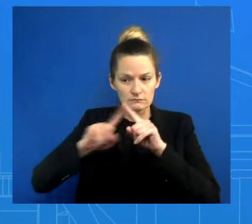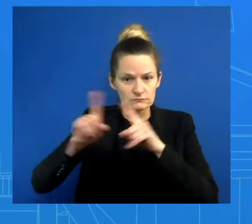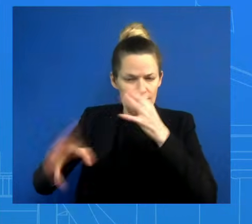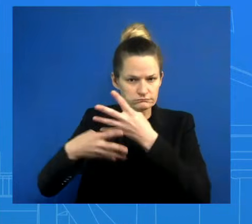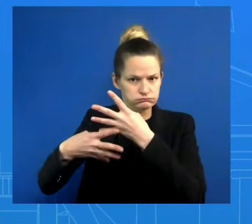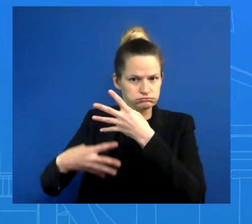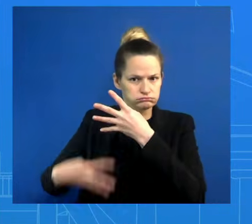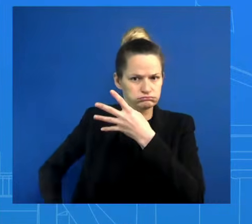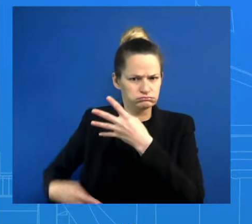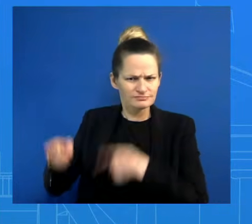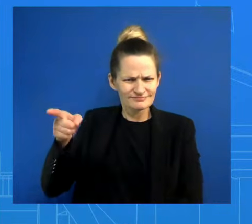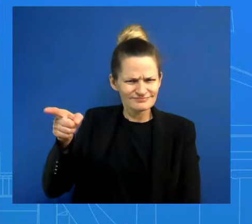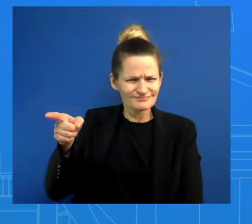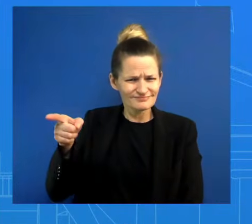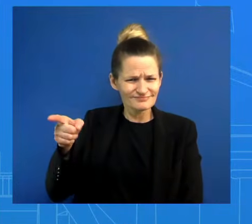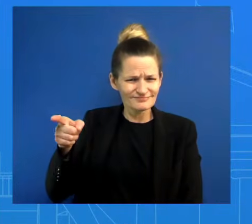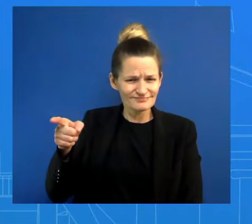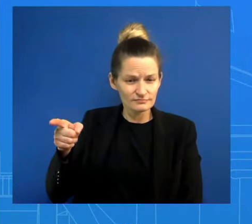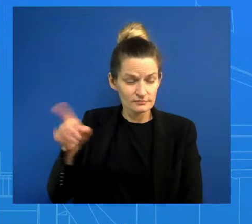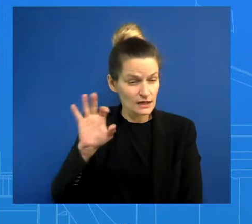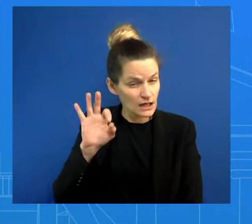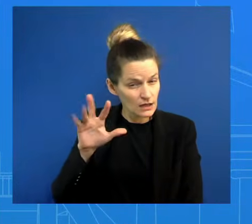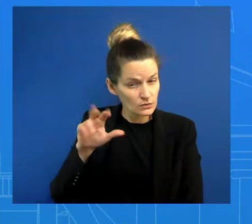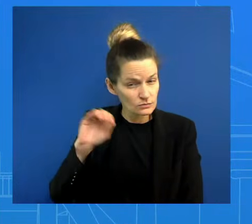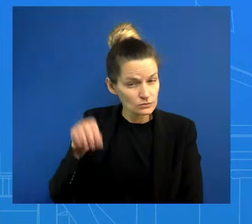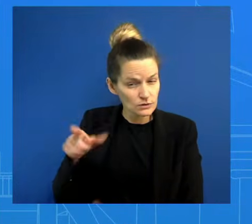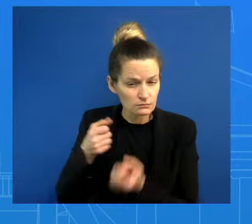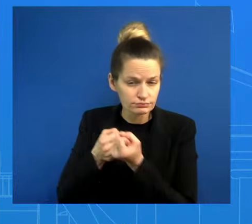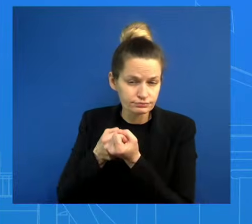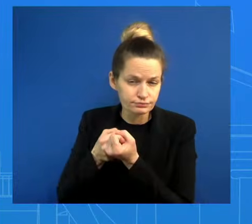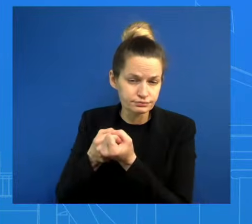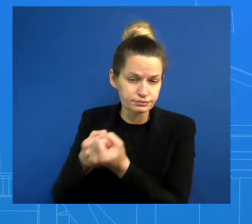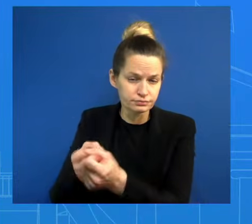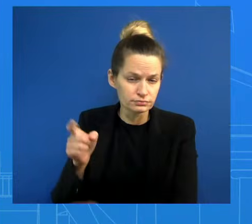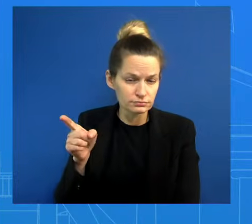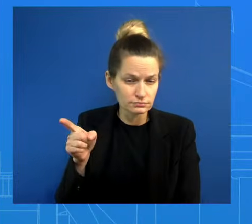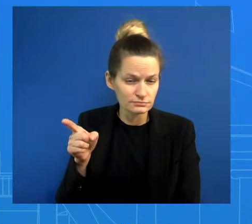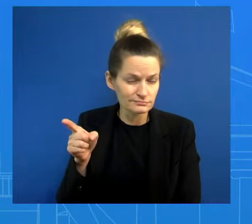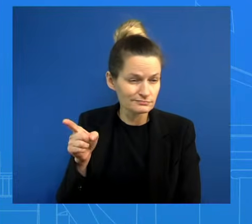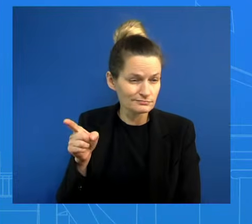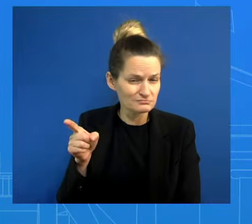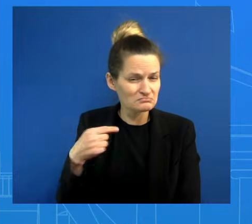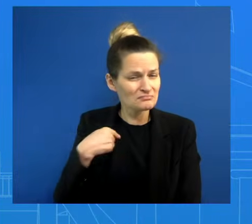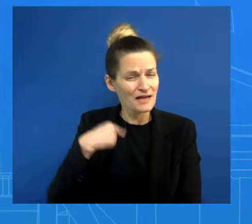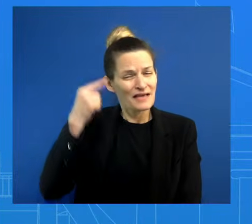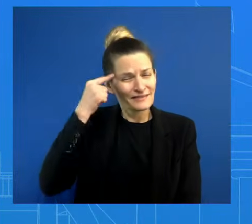And so we think that partnership will continue. We do not see a change in our Democratic majority,